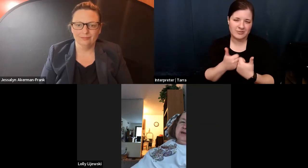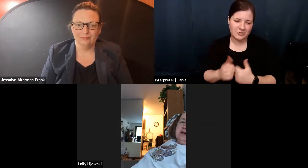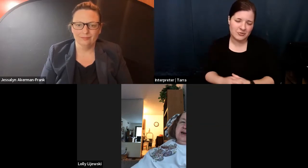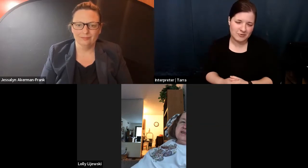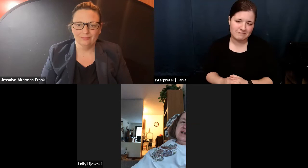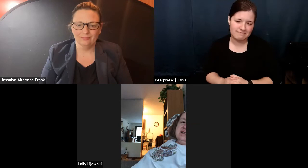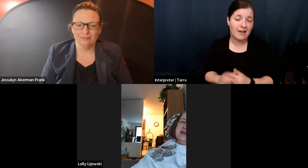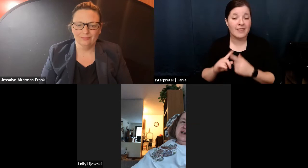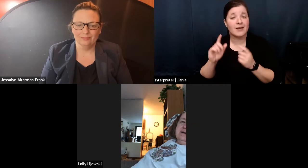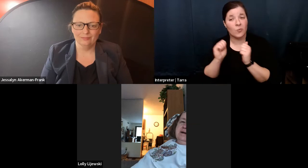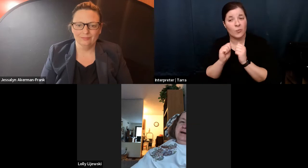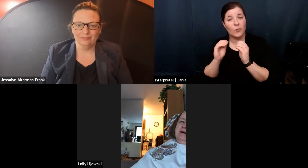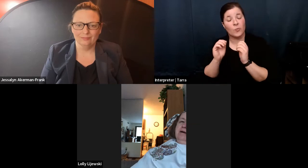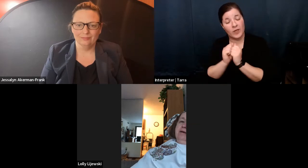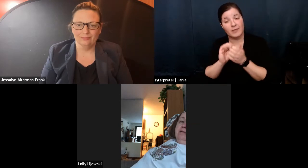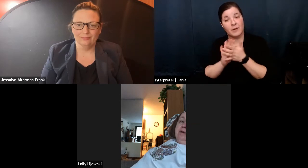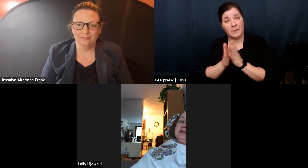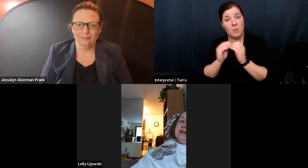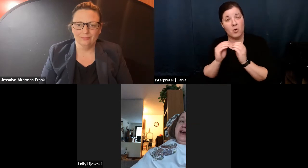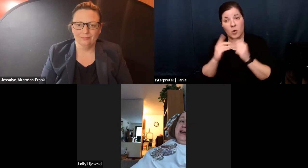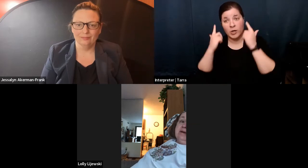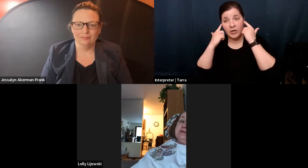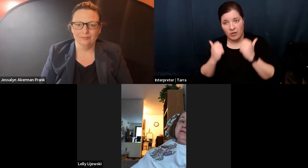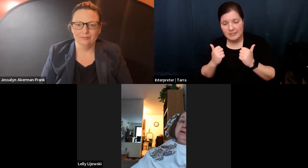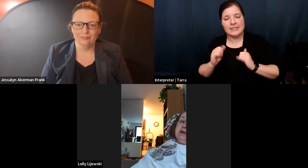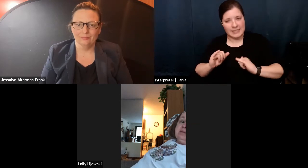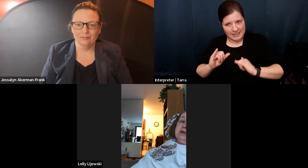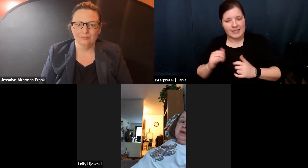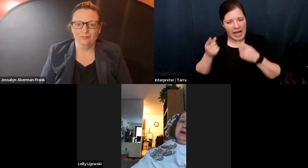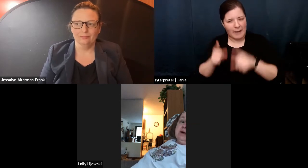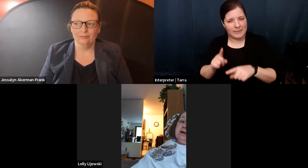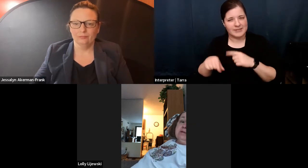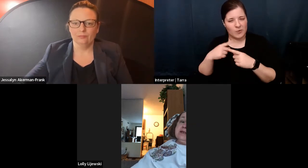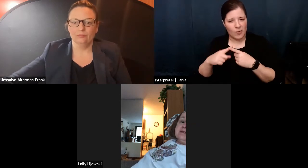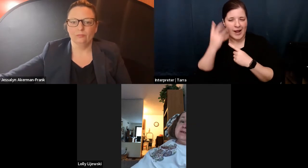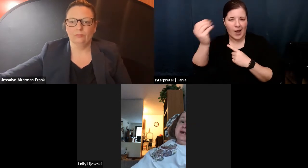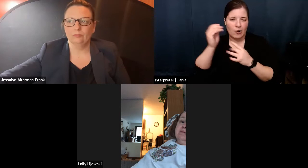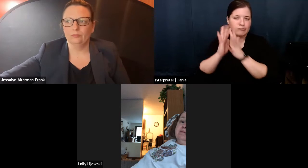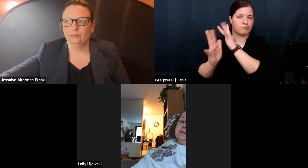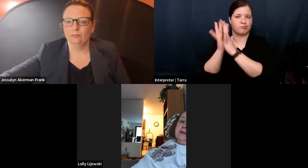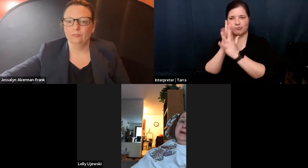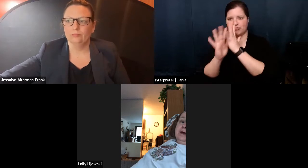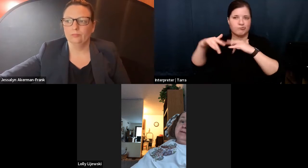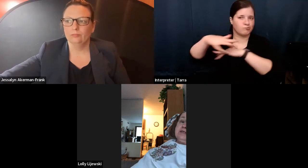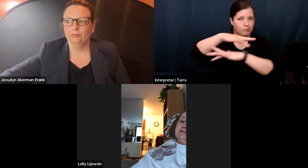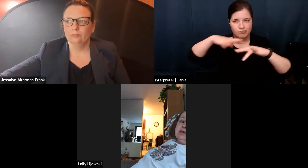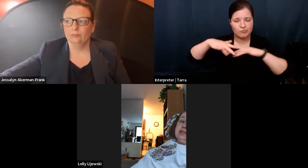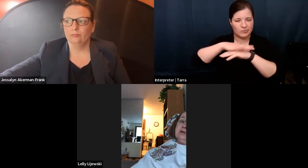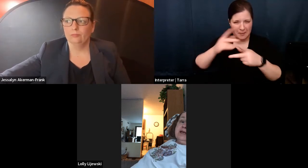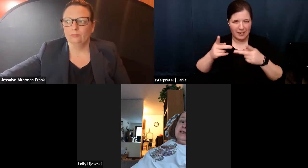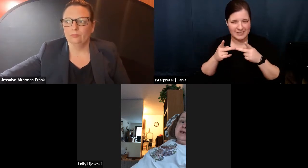So, those are some of the challenges.